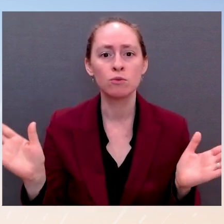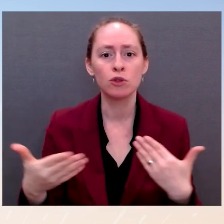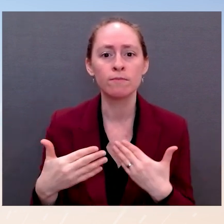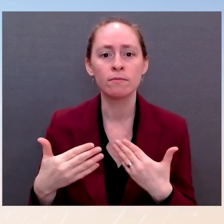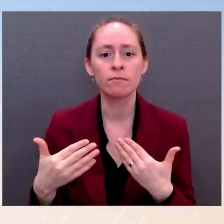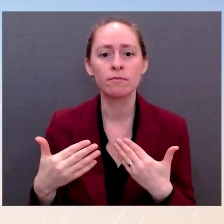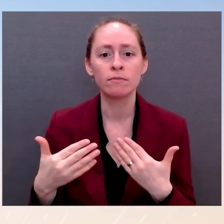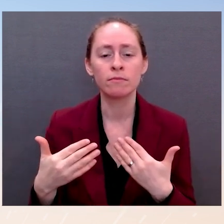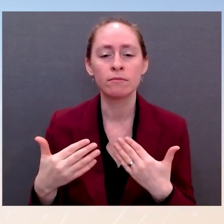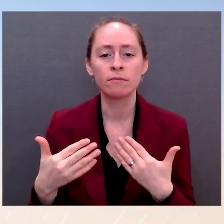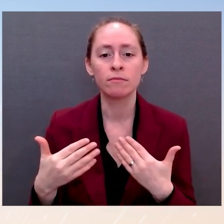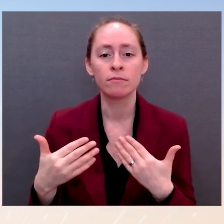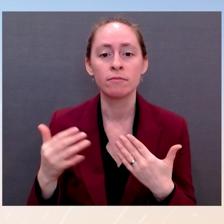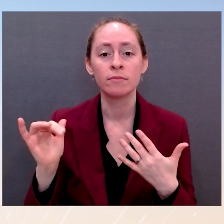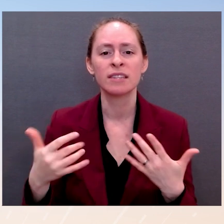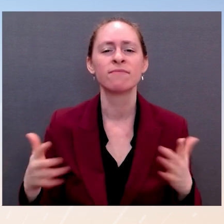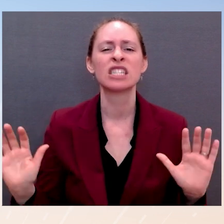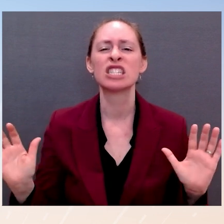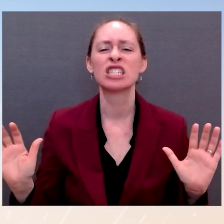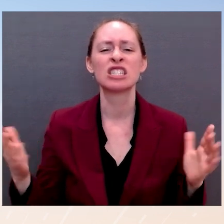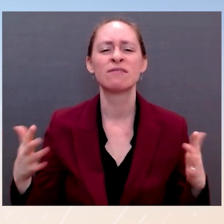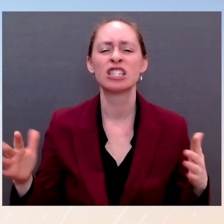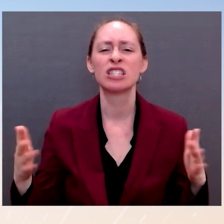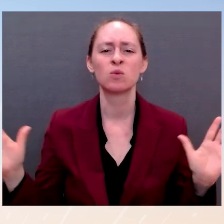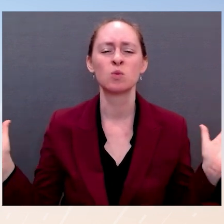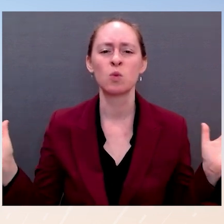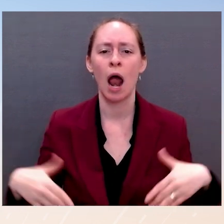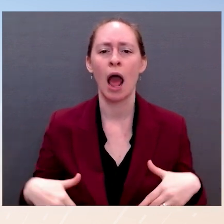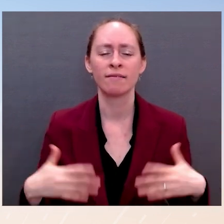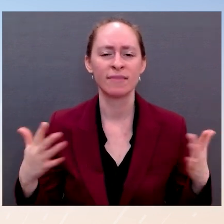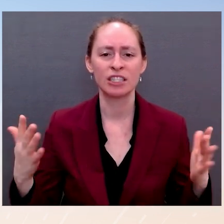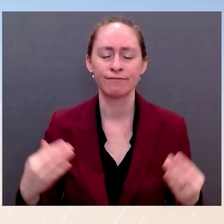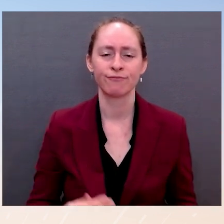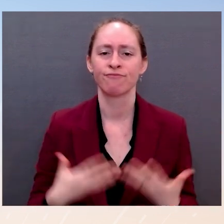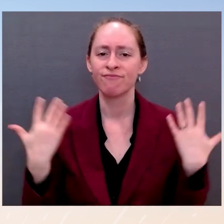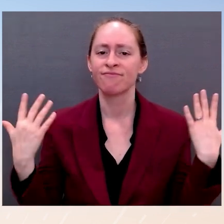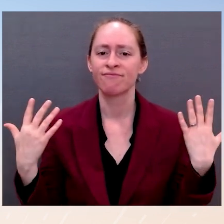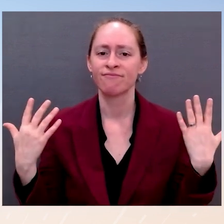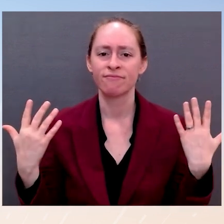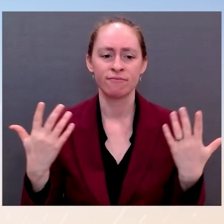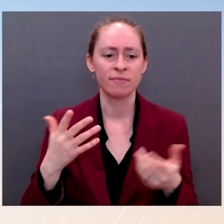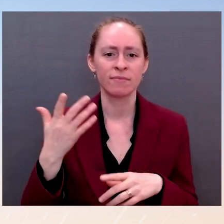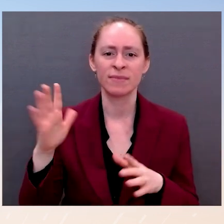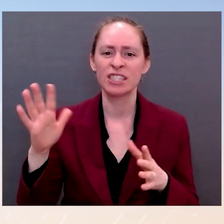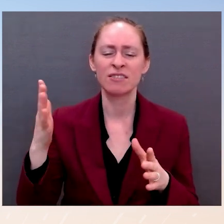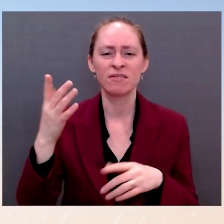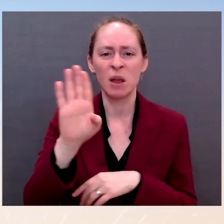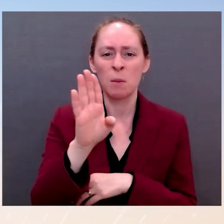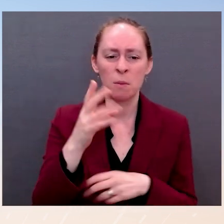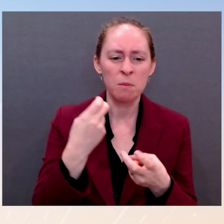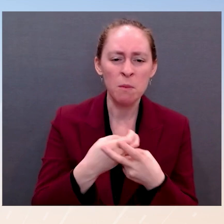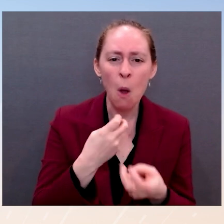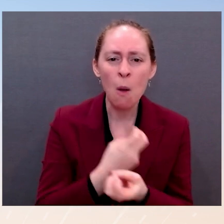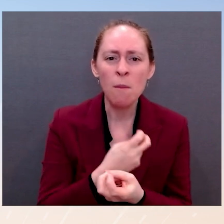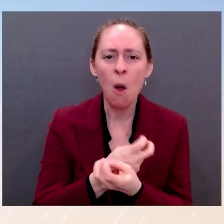once the cancer has spread to the bones, lungs and brain too often. Far too often the calls